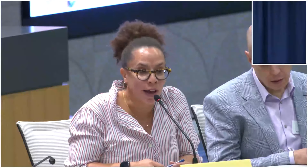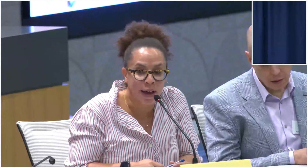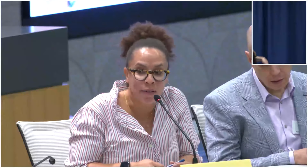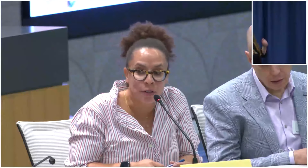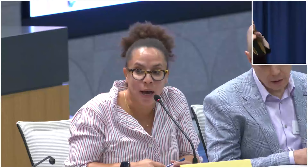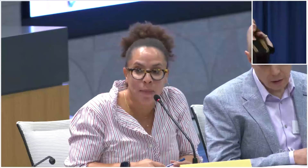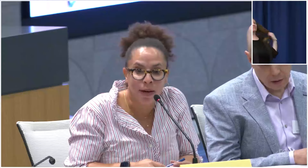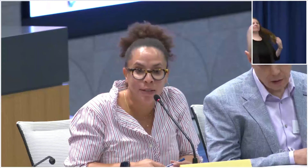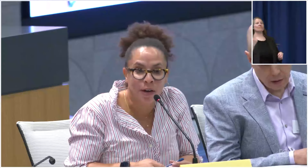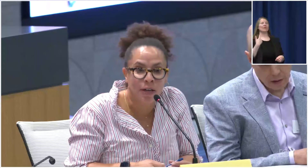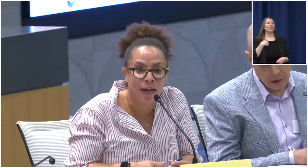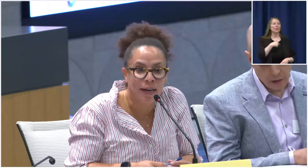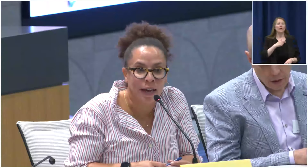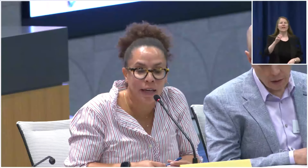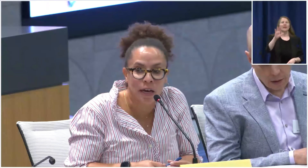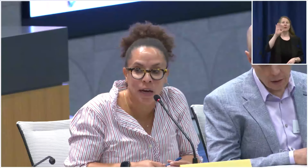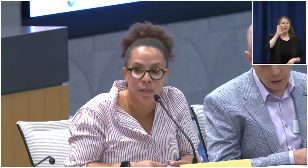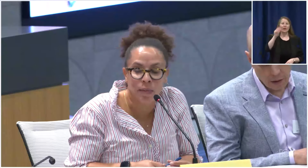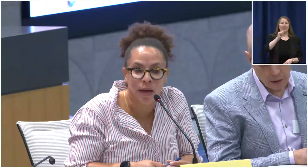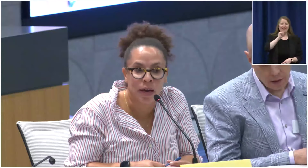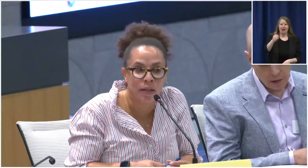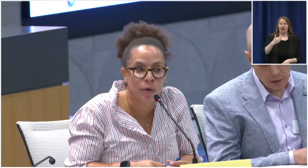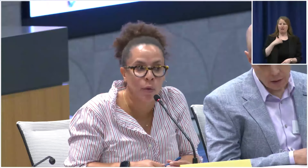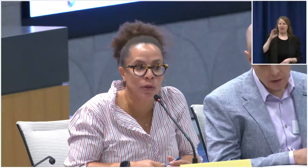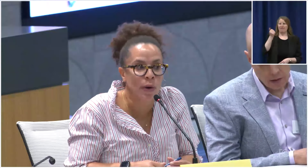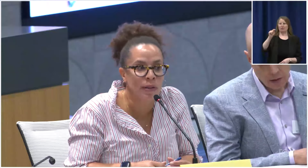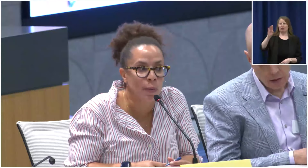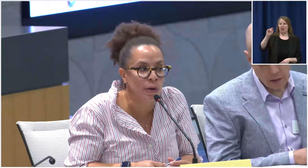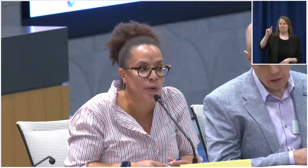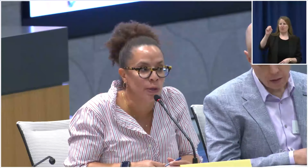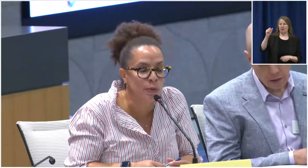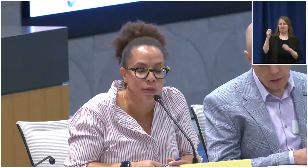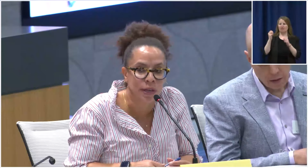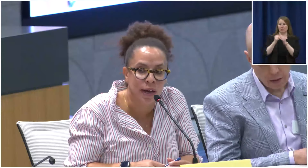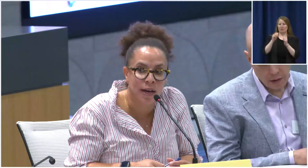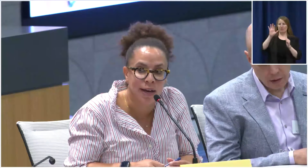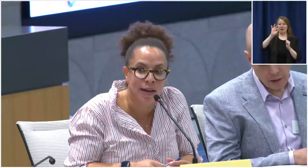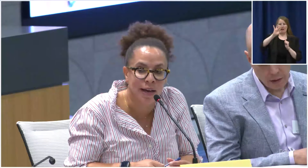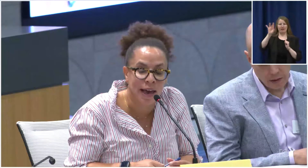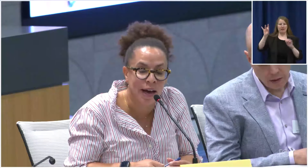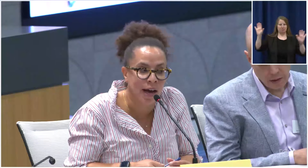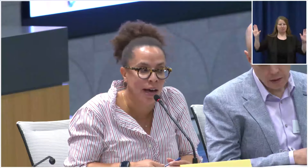AND THAT'S A LARGER ISSUE FOR US IN THE DEAF COMMUNITY. I WOULD ACTUALLY LIKE TO SPEAK TO THIS PERTAINING TO